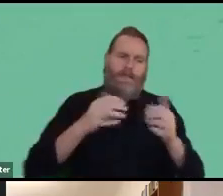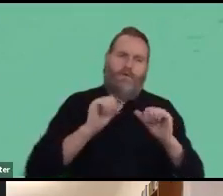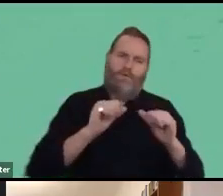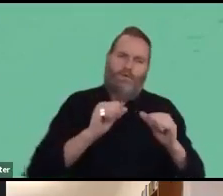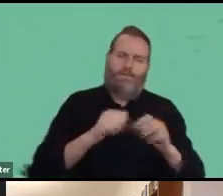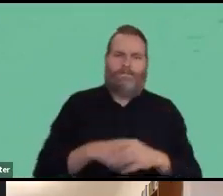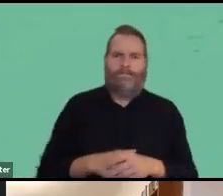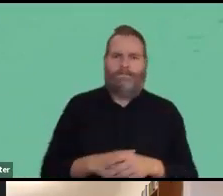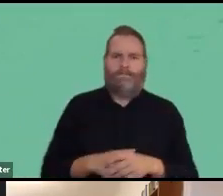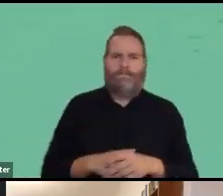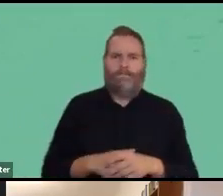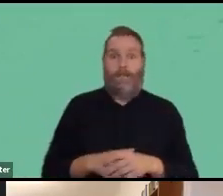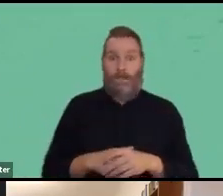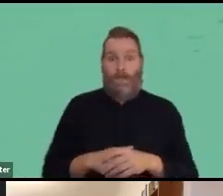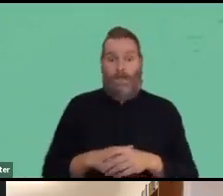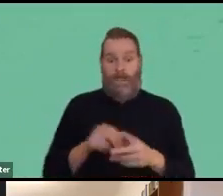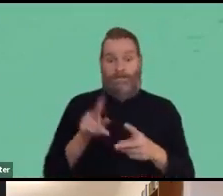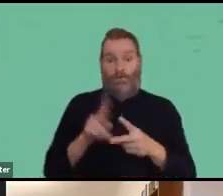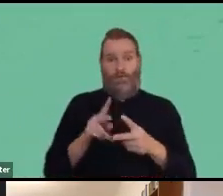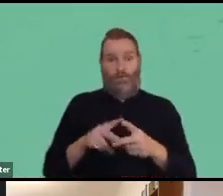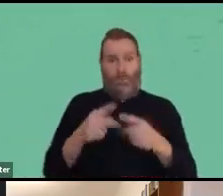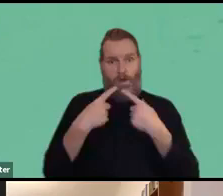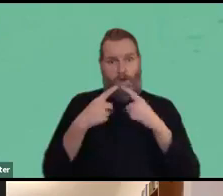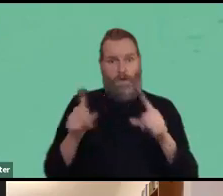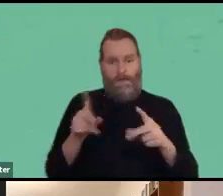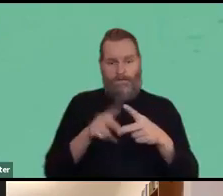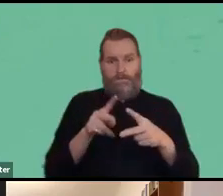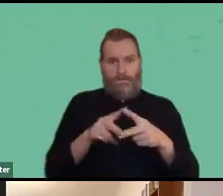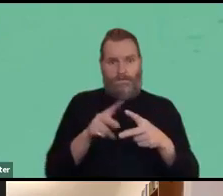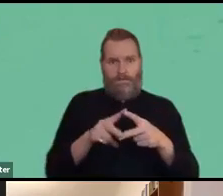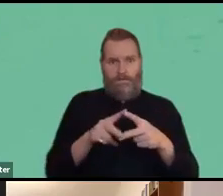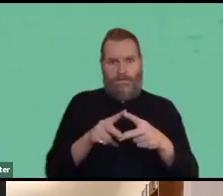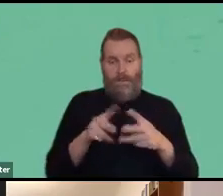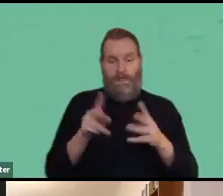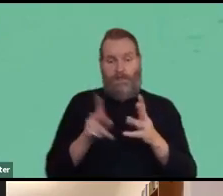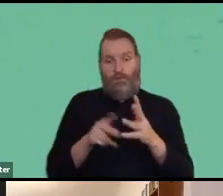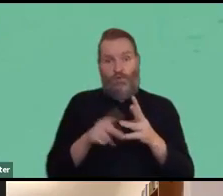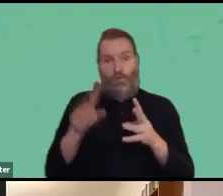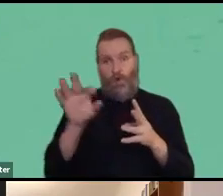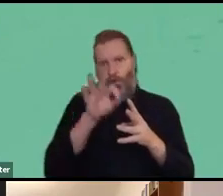to respond to but I’ll certainly read out and then a couple of questions for both Mark and Rachel so